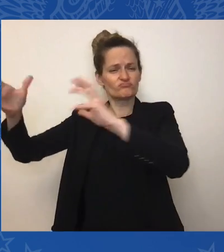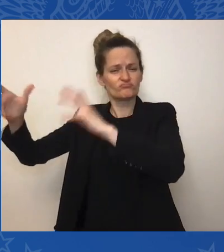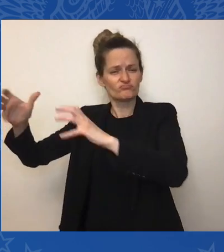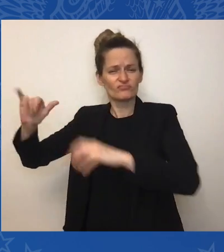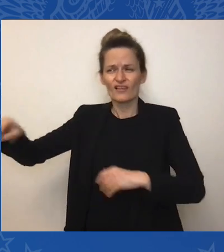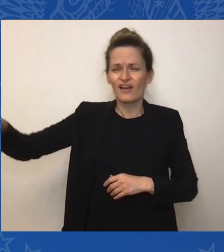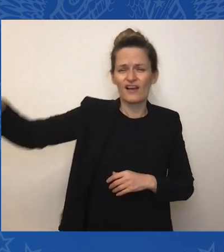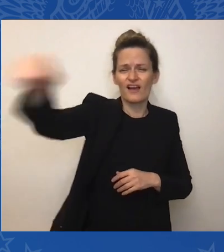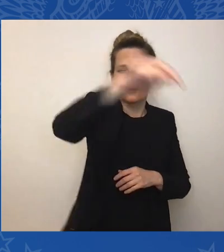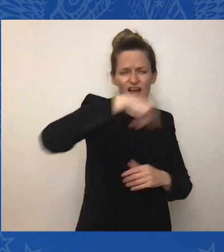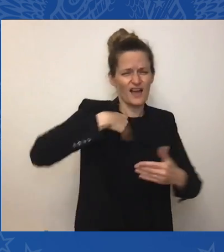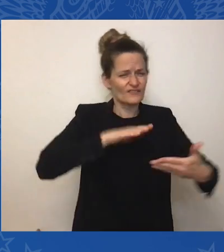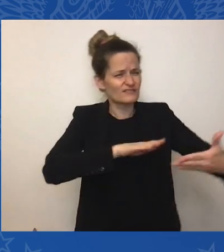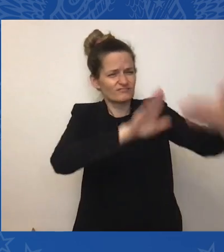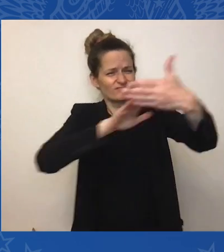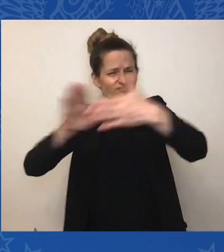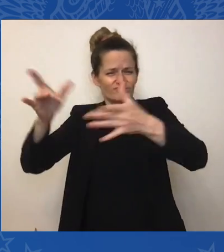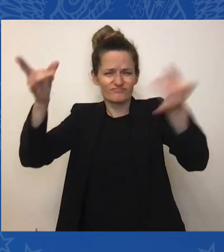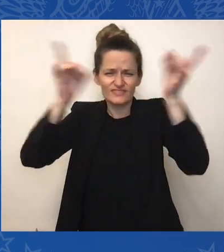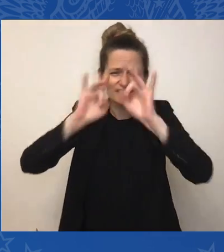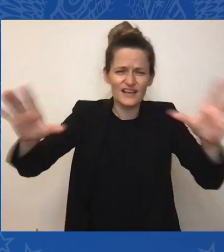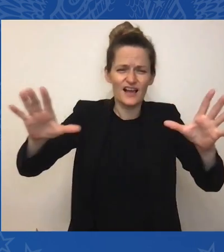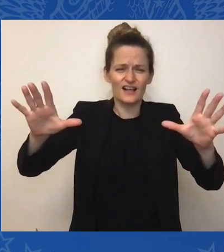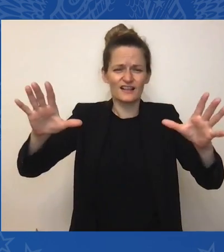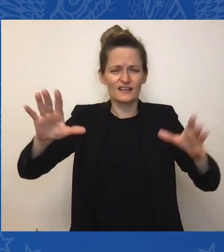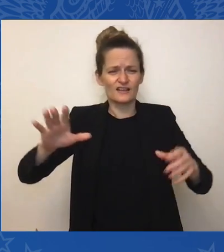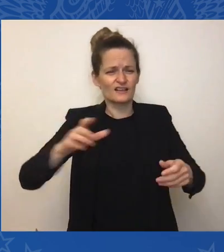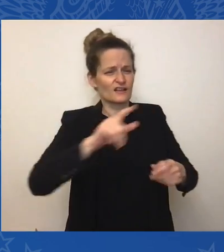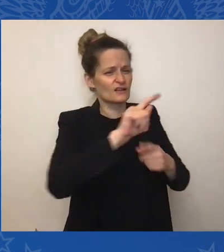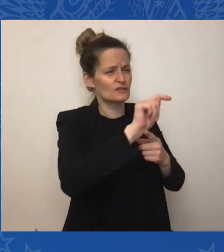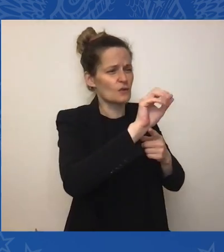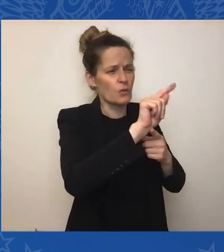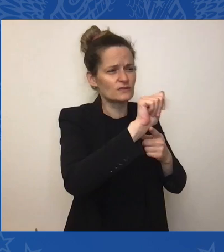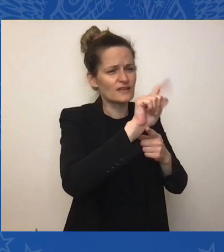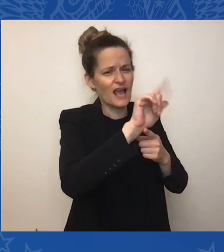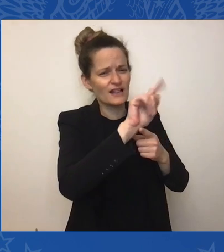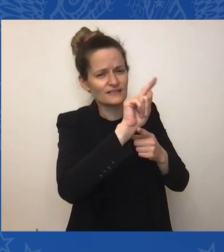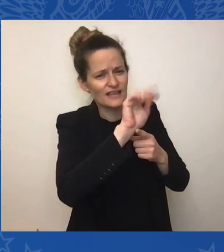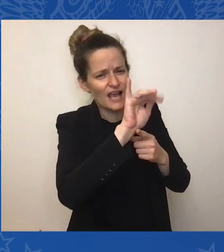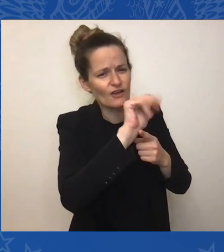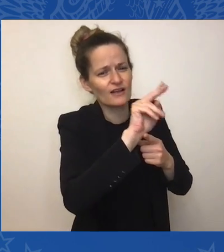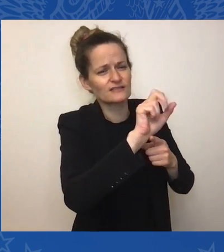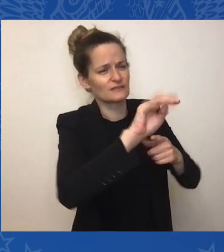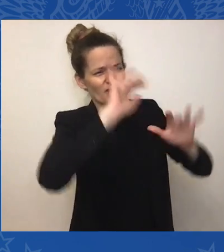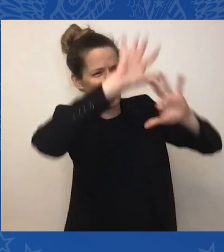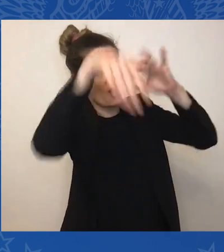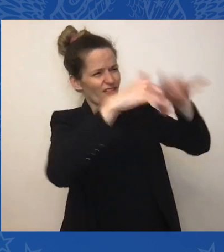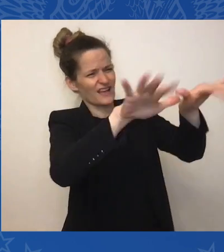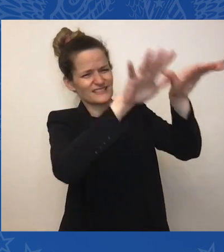And while we, the people, have undertaken great enterprises when building interstates, to finding vaccines, to going to the stars --